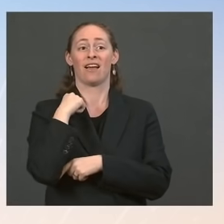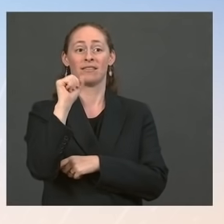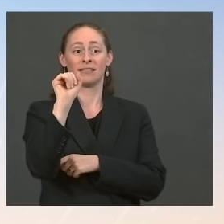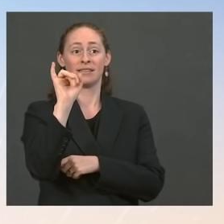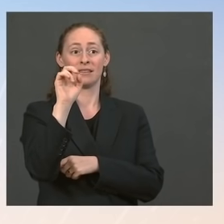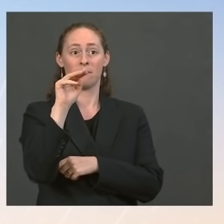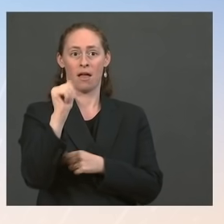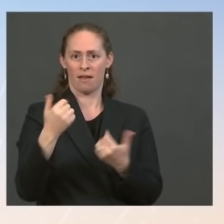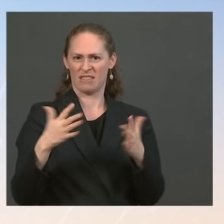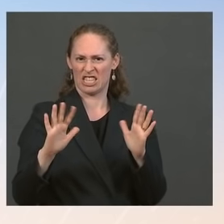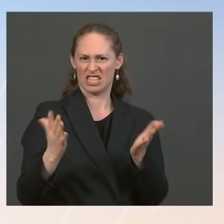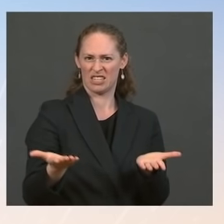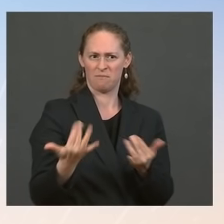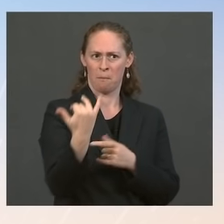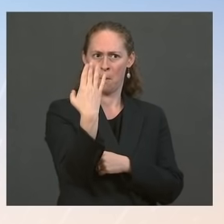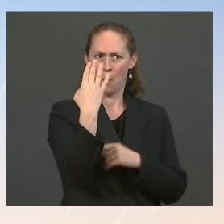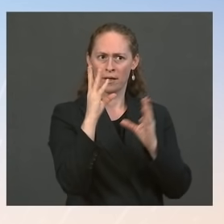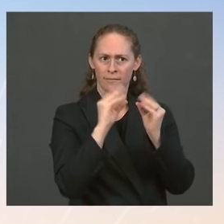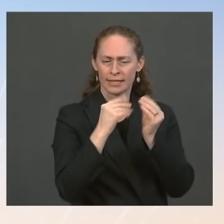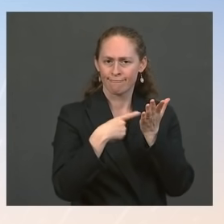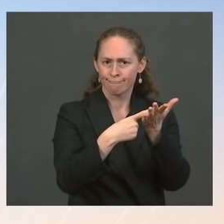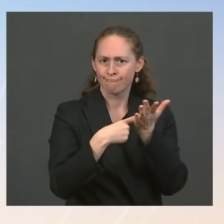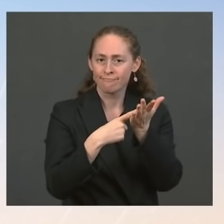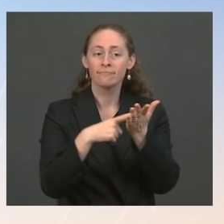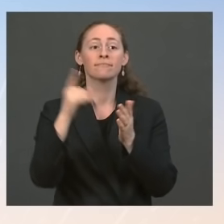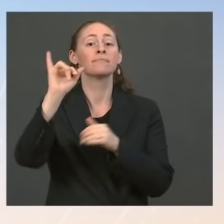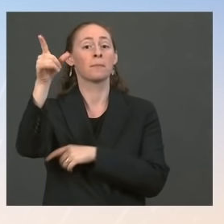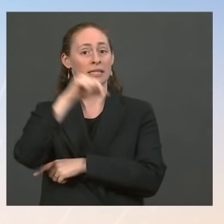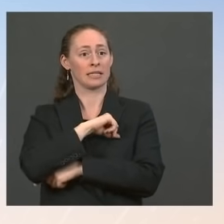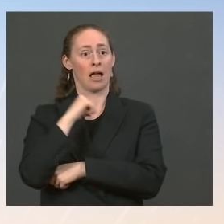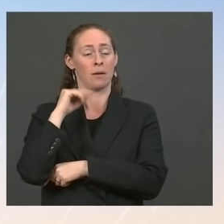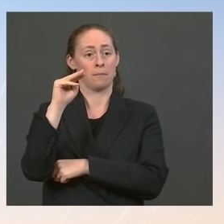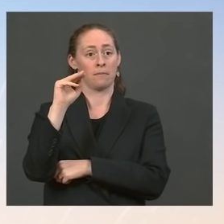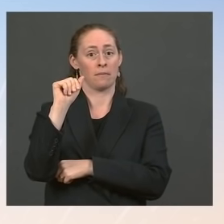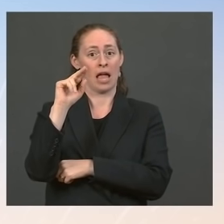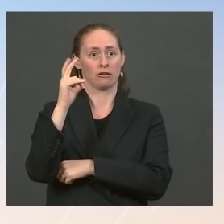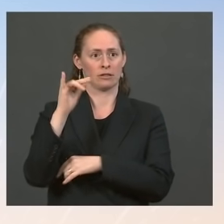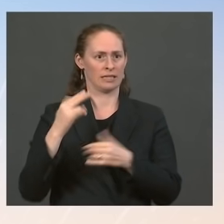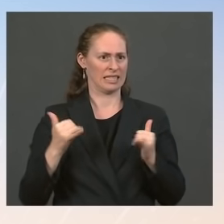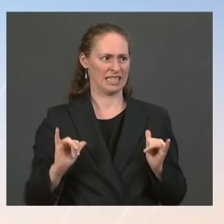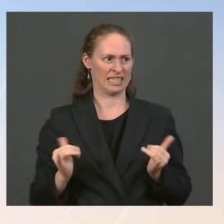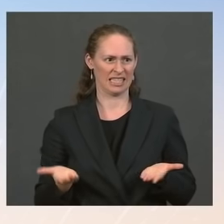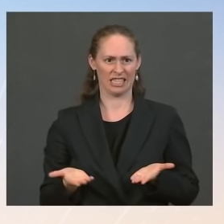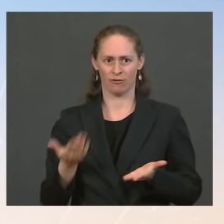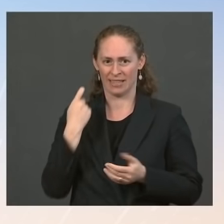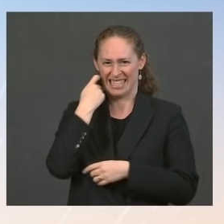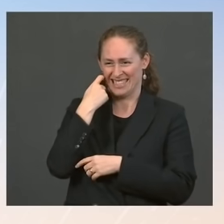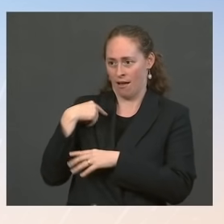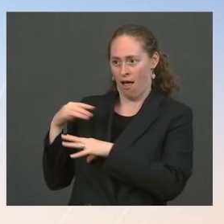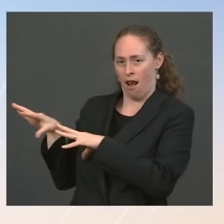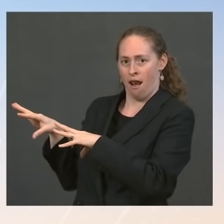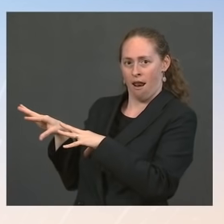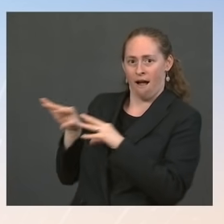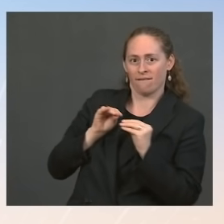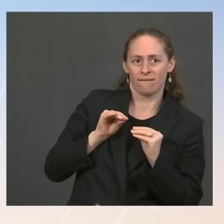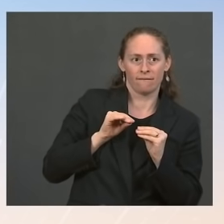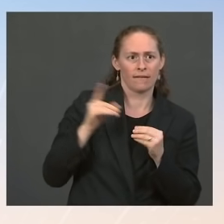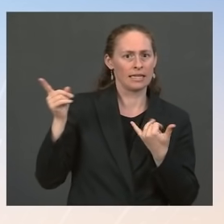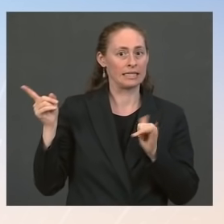Senator Manchin was still here, as of when I came out; he may have wrapped up the meeting, but he was going into the meeting a little while ago.